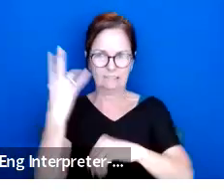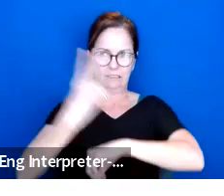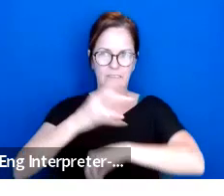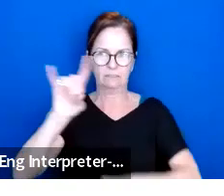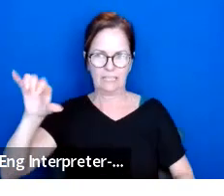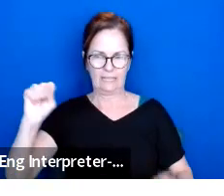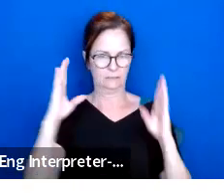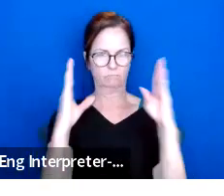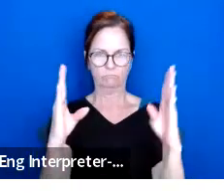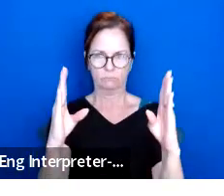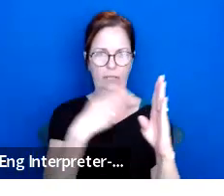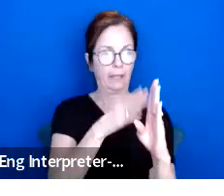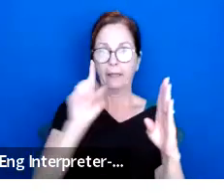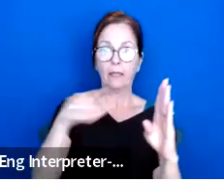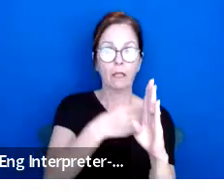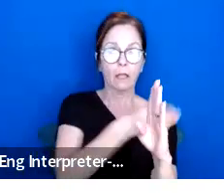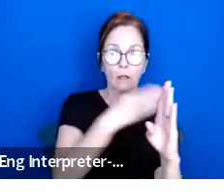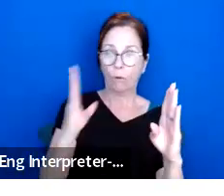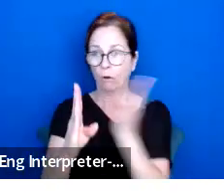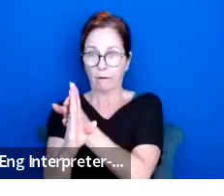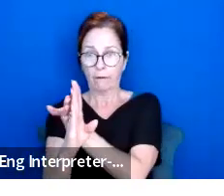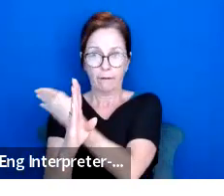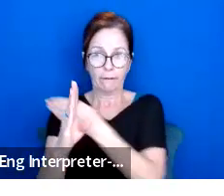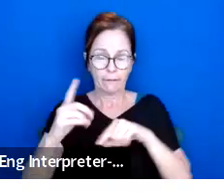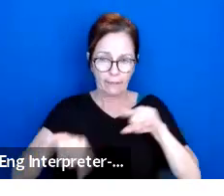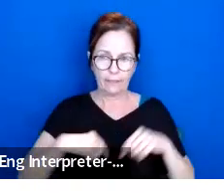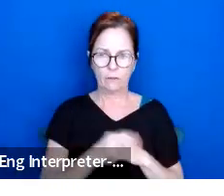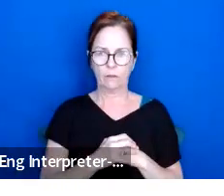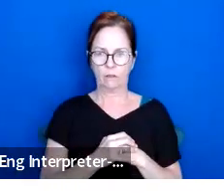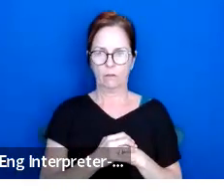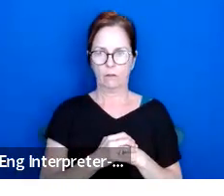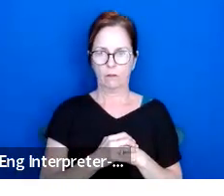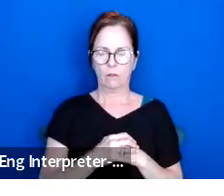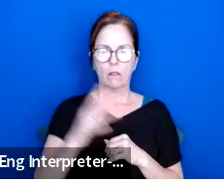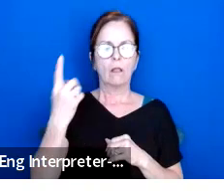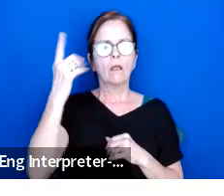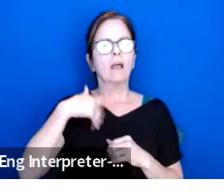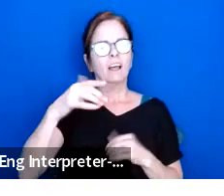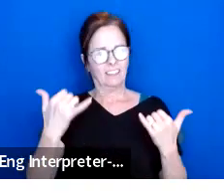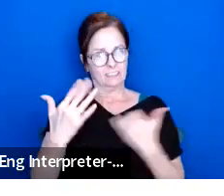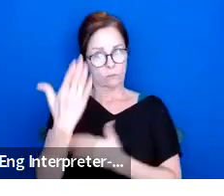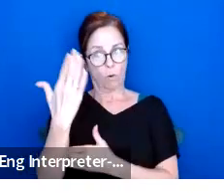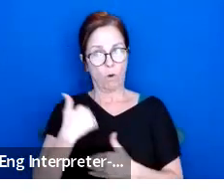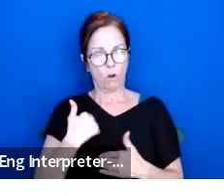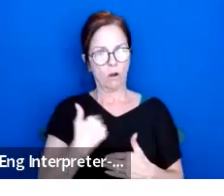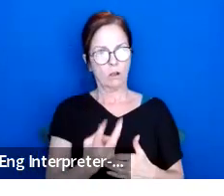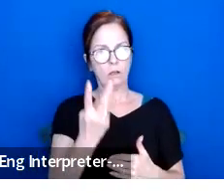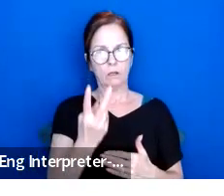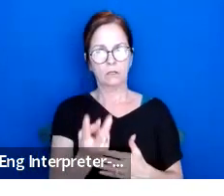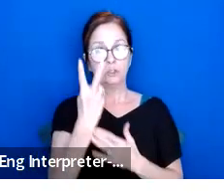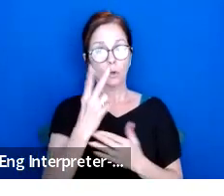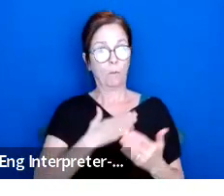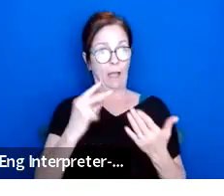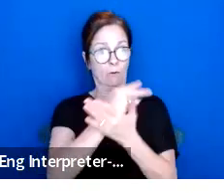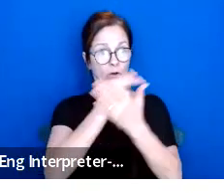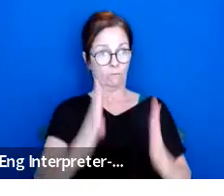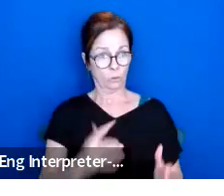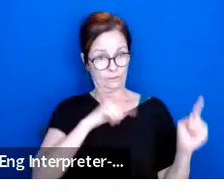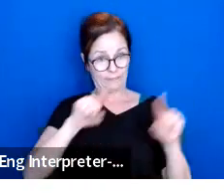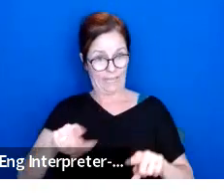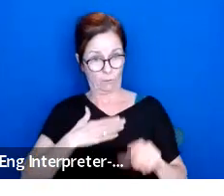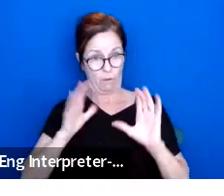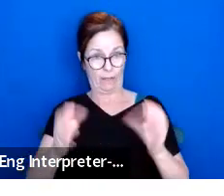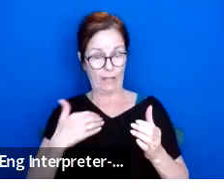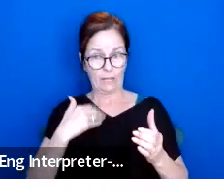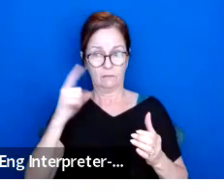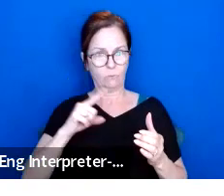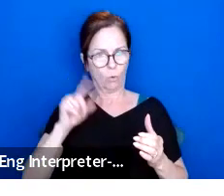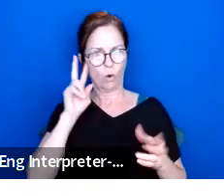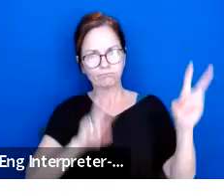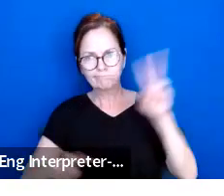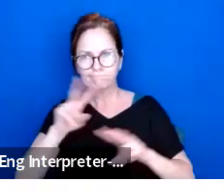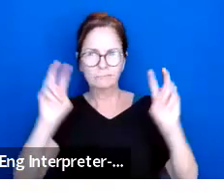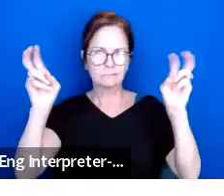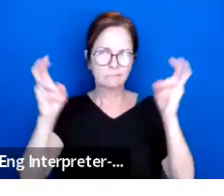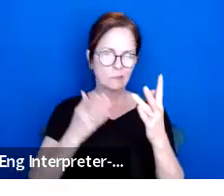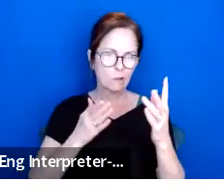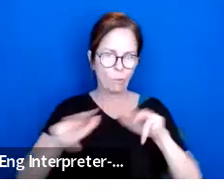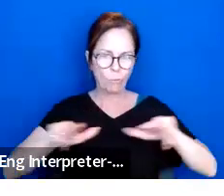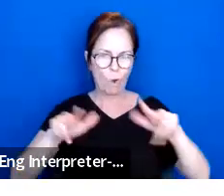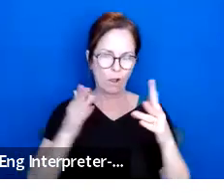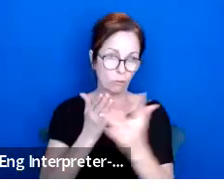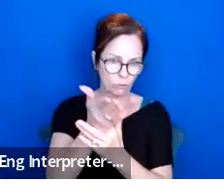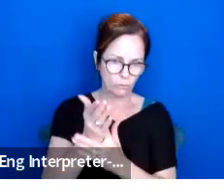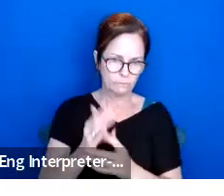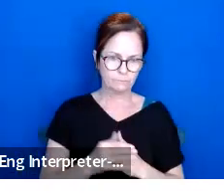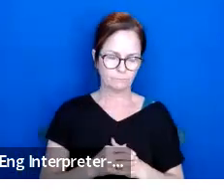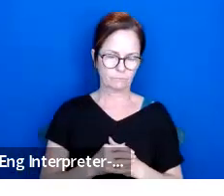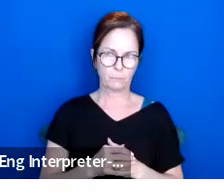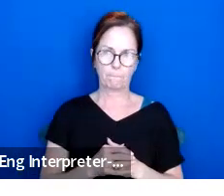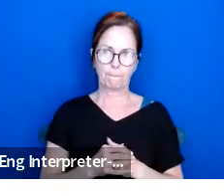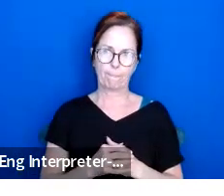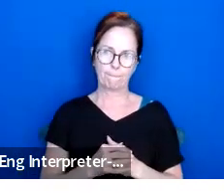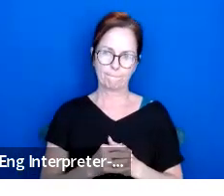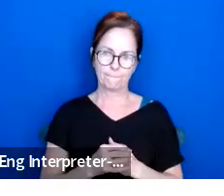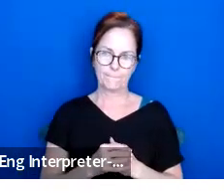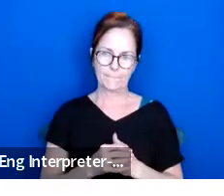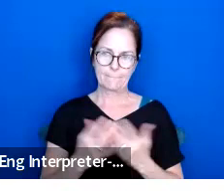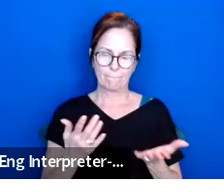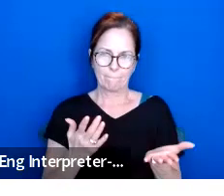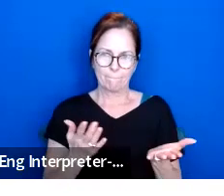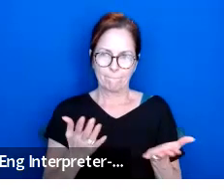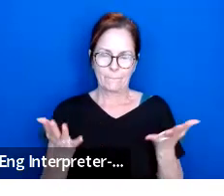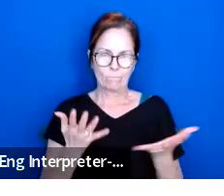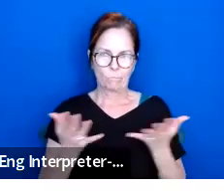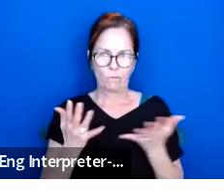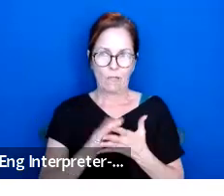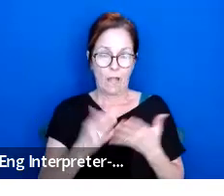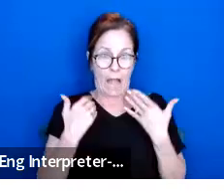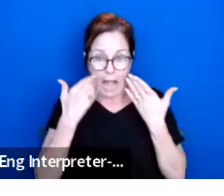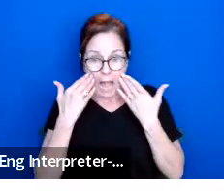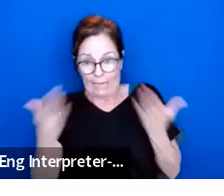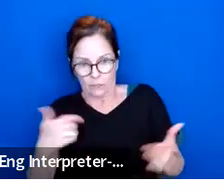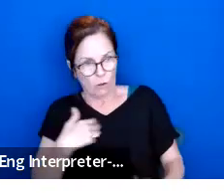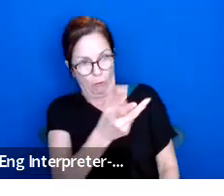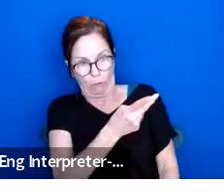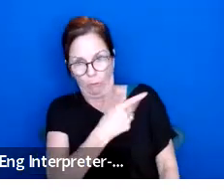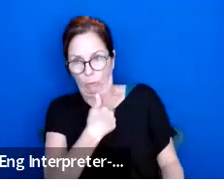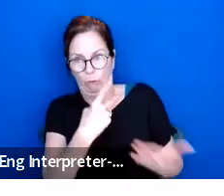Well, I had my, visit, you know, my walkthrough this morning from, 2 of my reviewers and, Part of it was And I didn't know, you know, and I'm not sure if they knew of that this part.